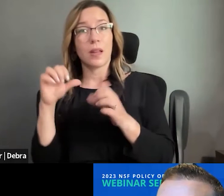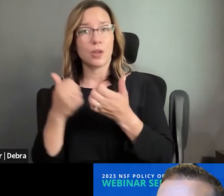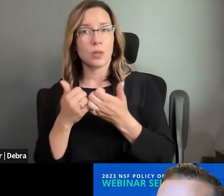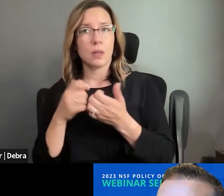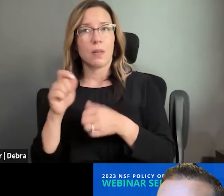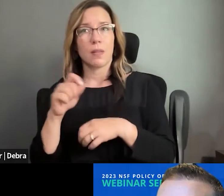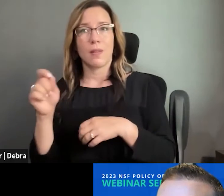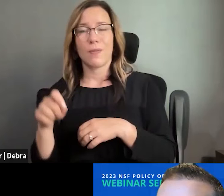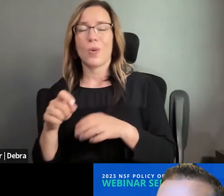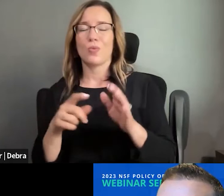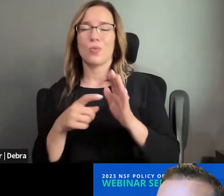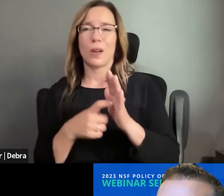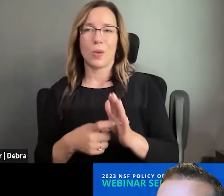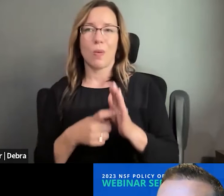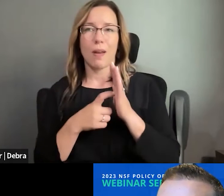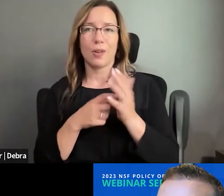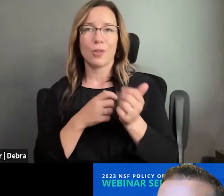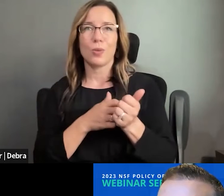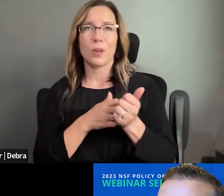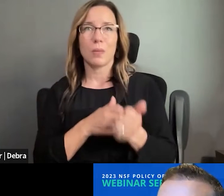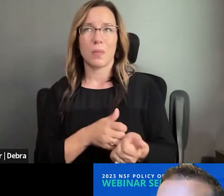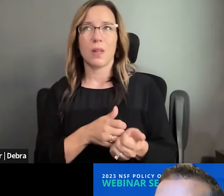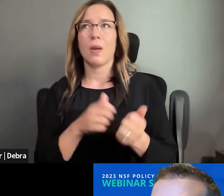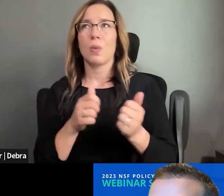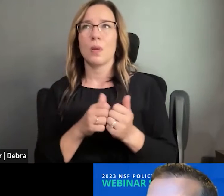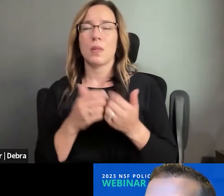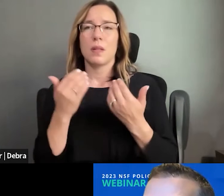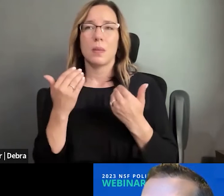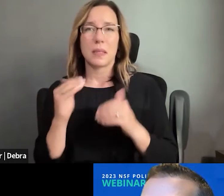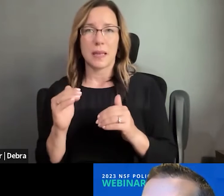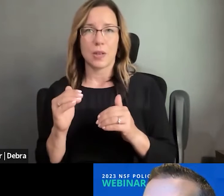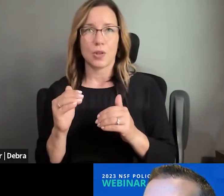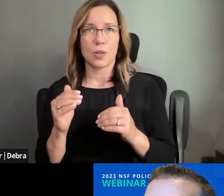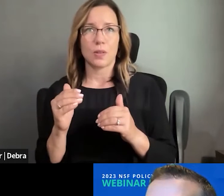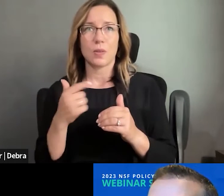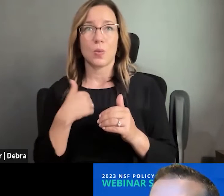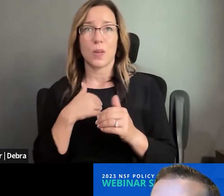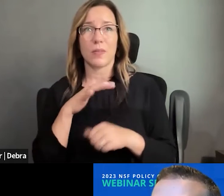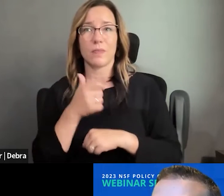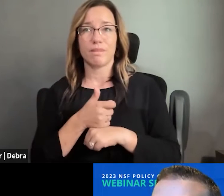be required to comply with the limitations that we impose. As I mentioned, there are